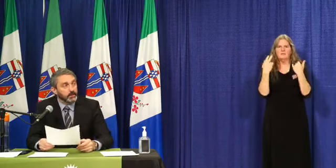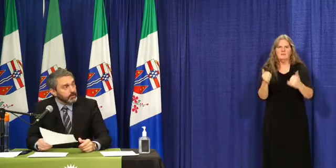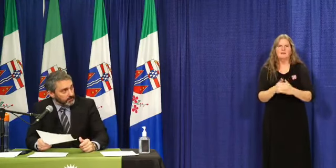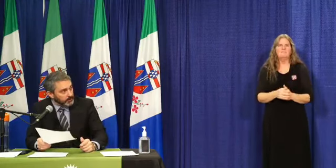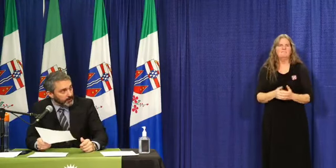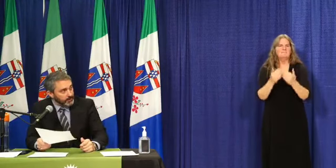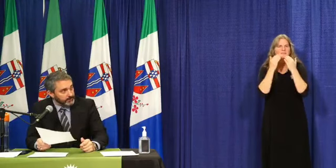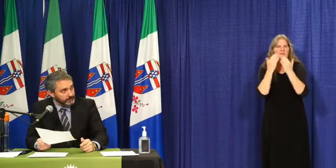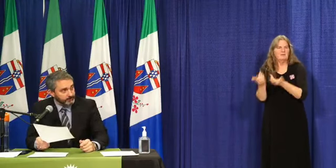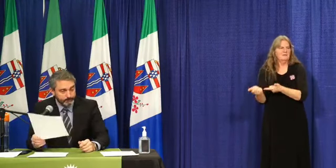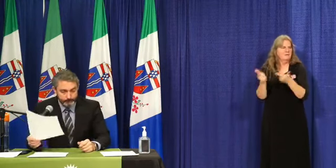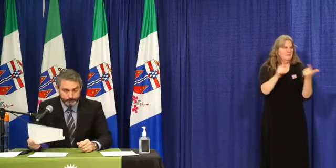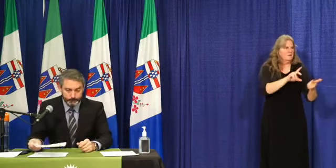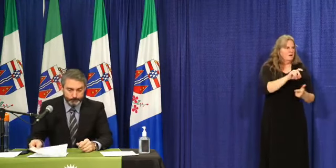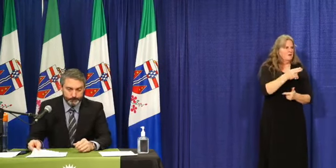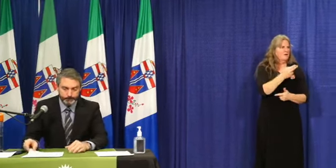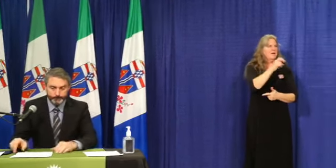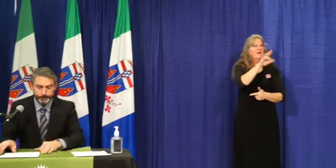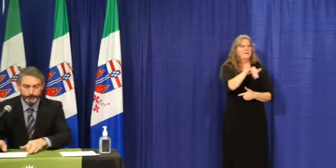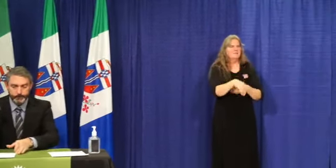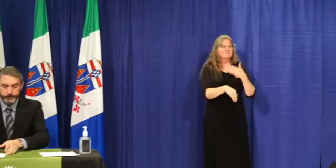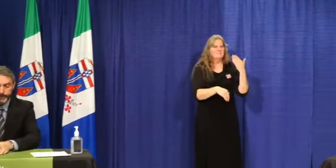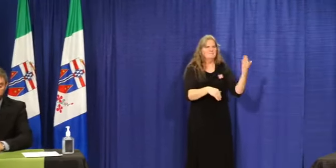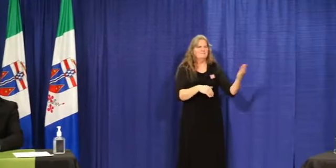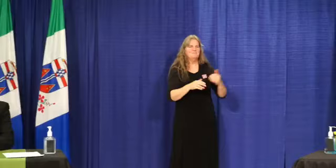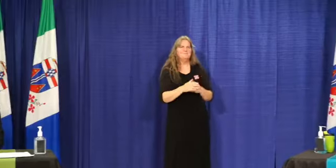Dr Hanley? Thank you, Premier Silver.